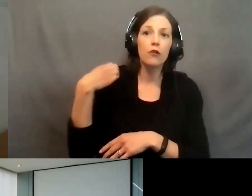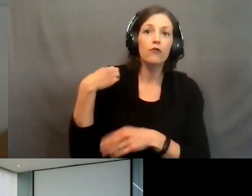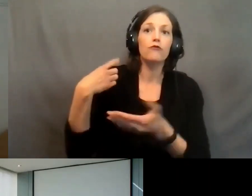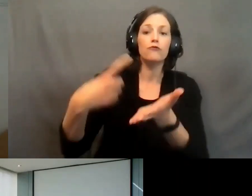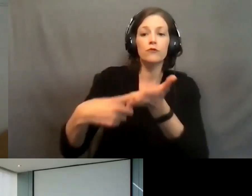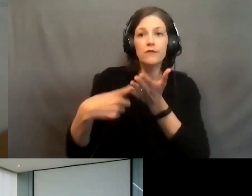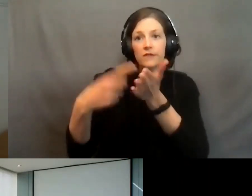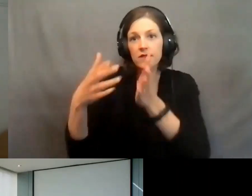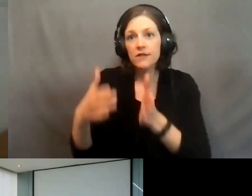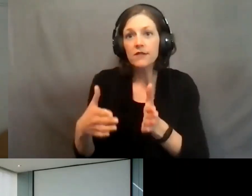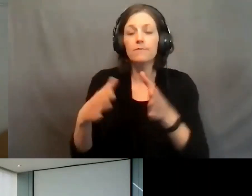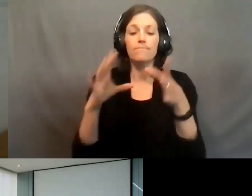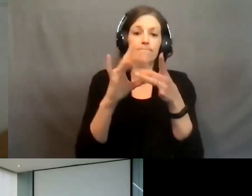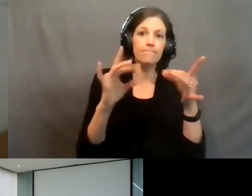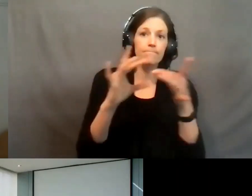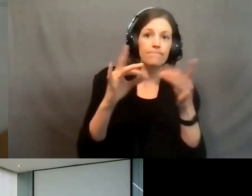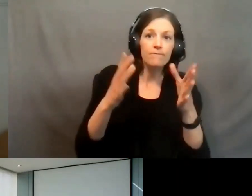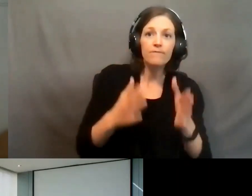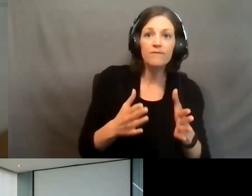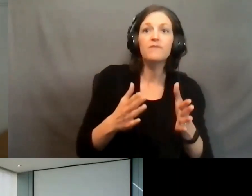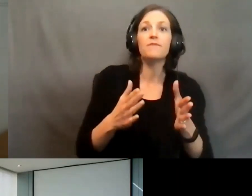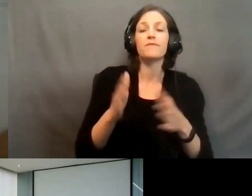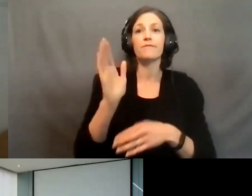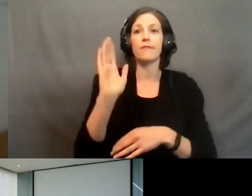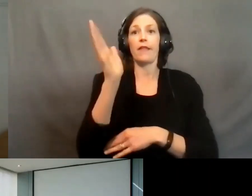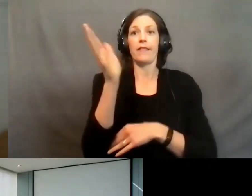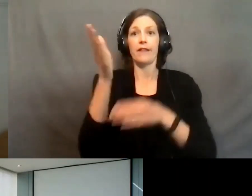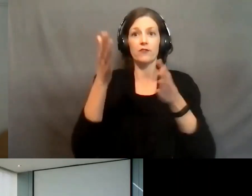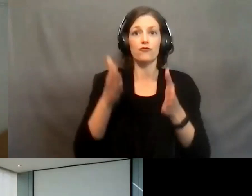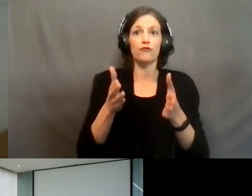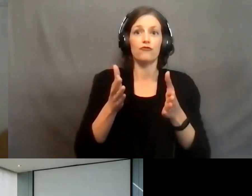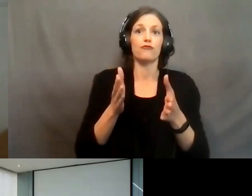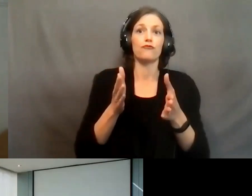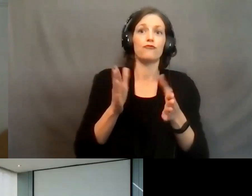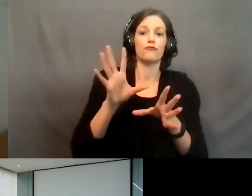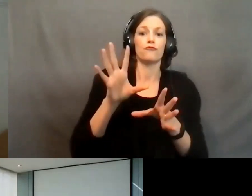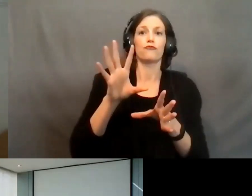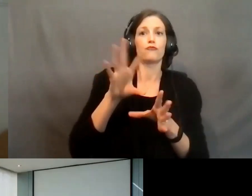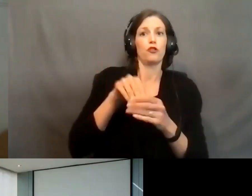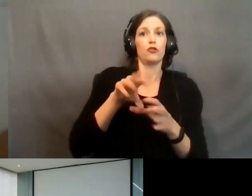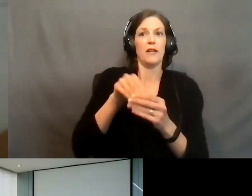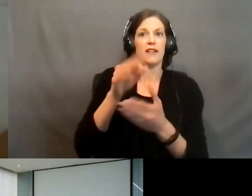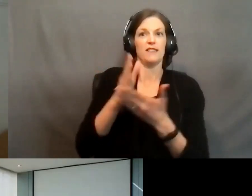commentators , lecturers 12:04:41 , in a session. We